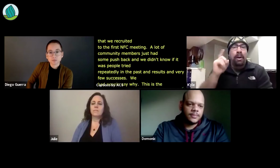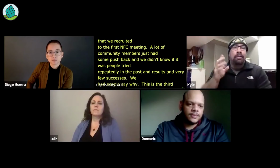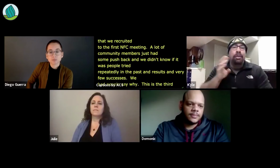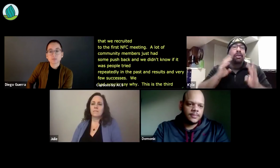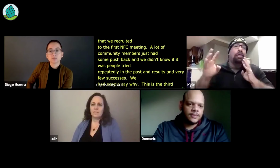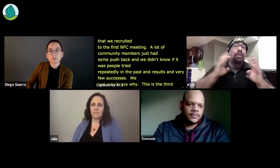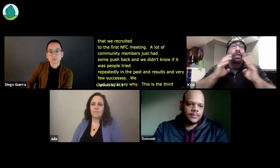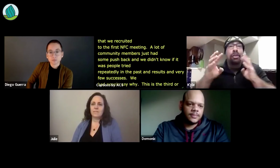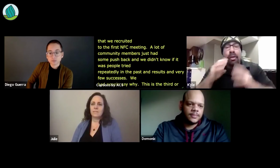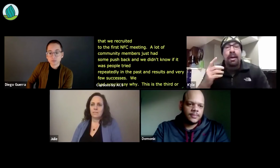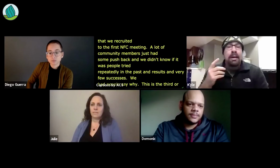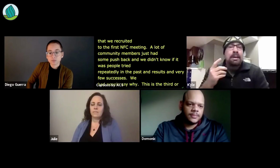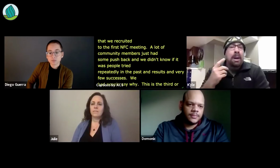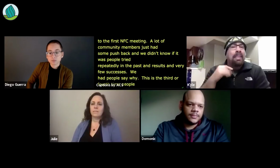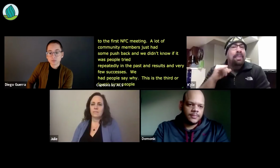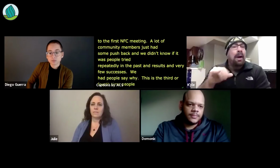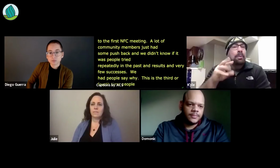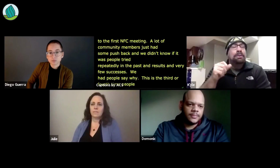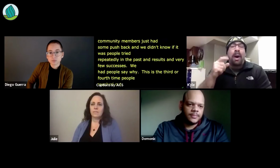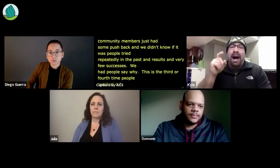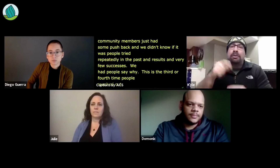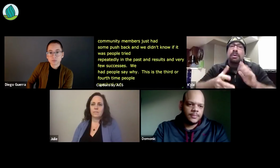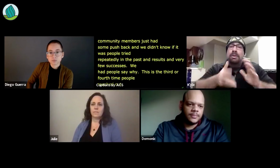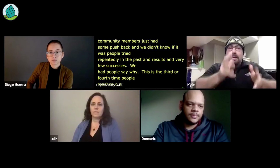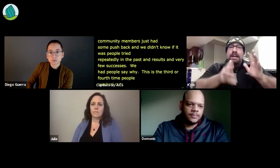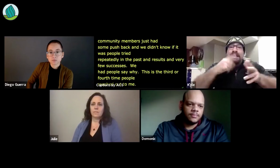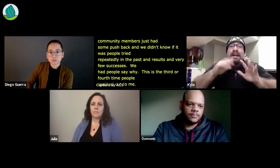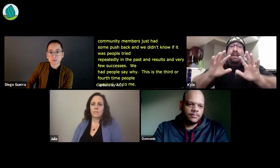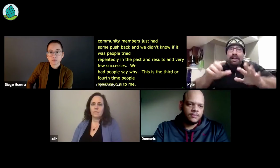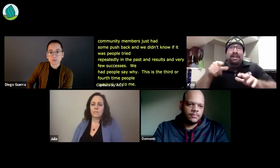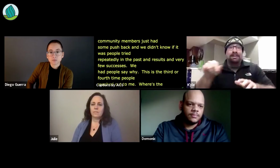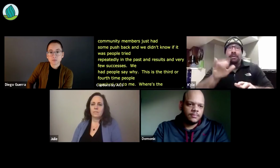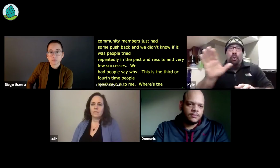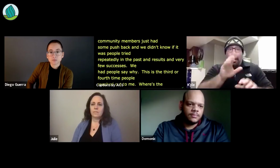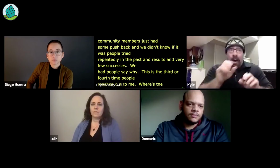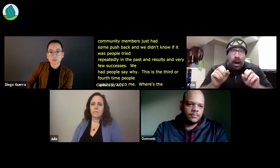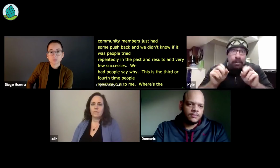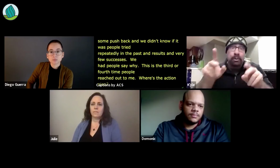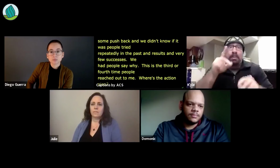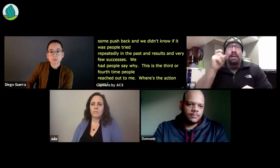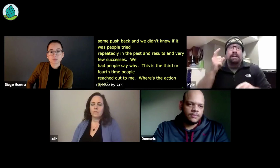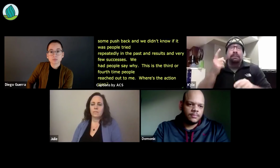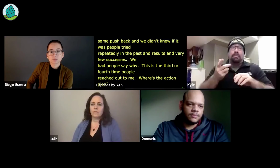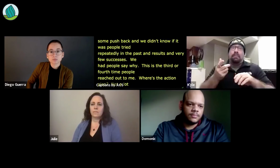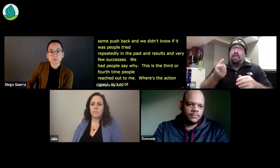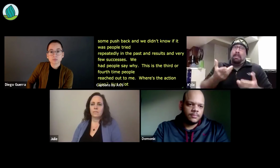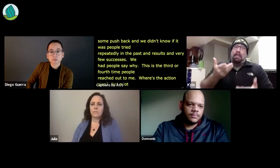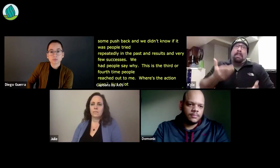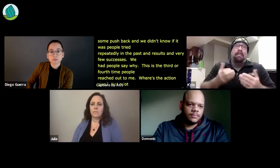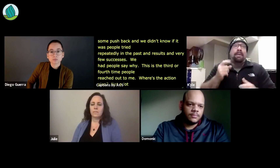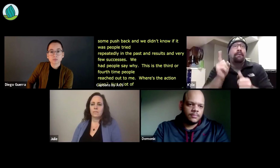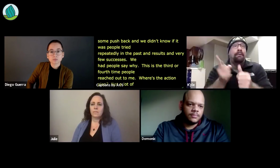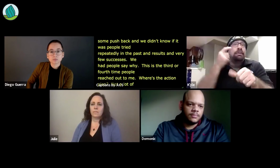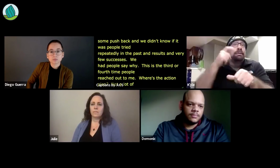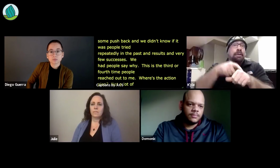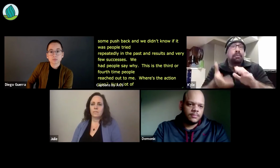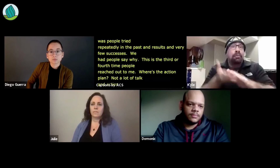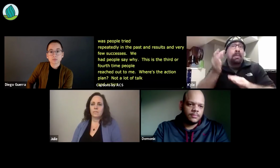So there's a lot of talk, not a lot of action. So I feel like that was a lot of work that I had to do and really step in and say, hey, this is your chance. This is your opportunity.